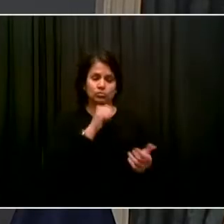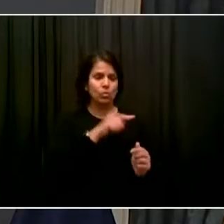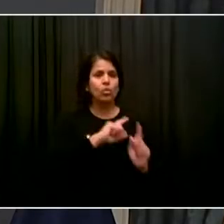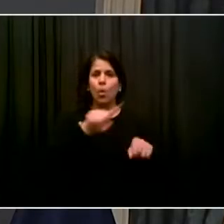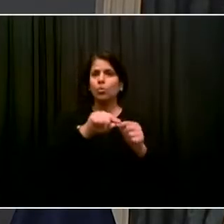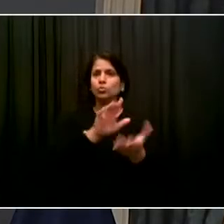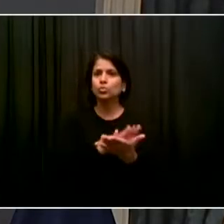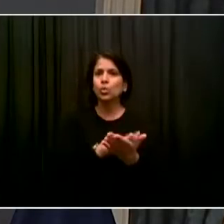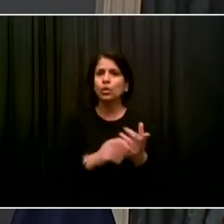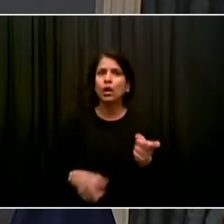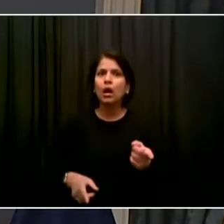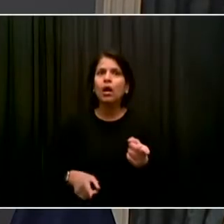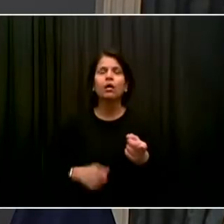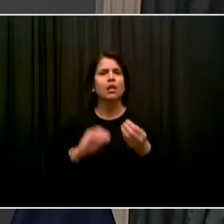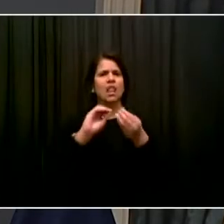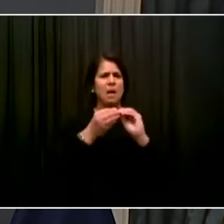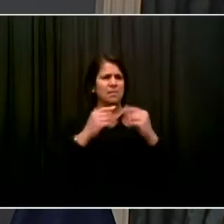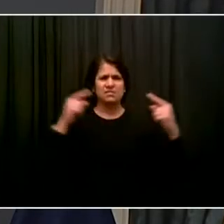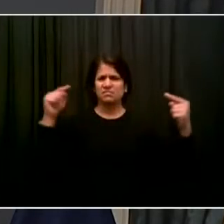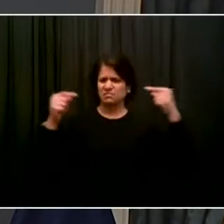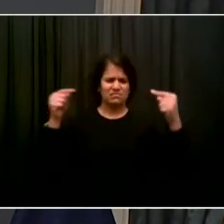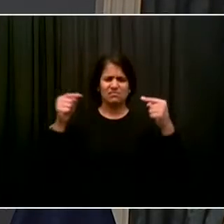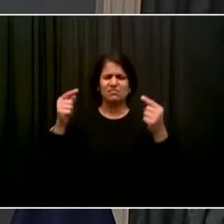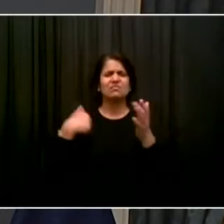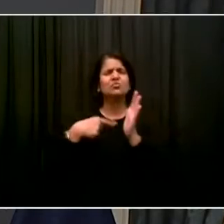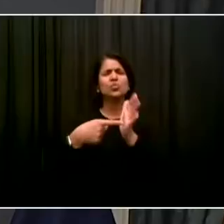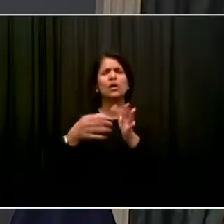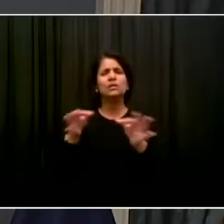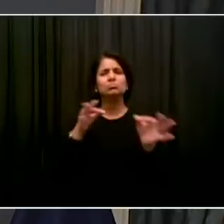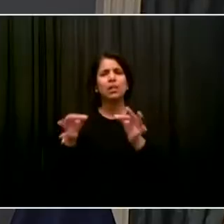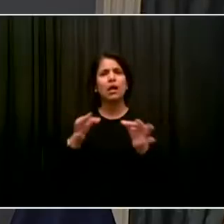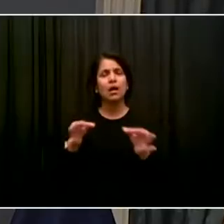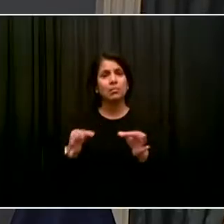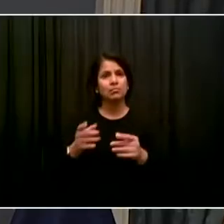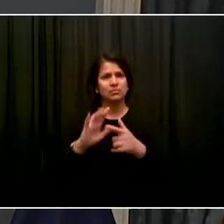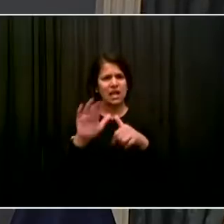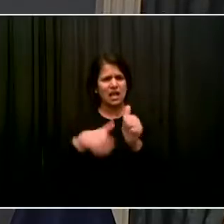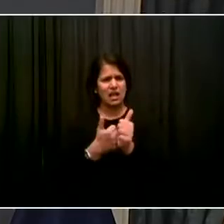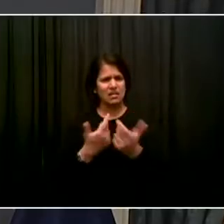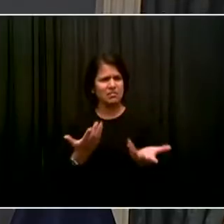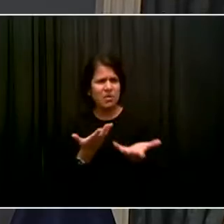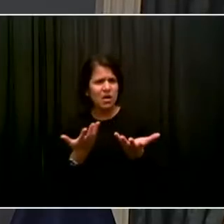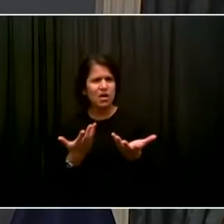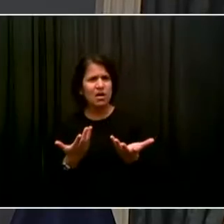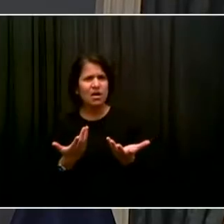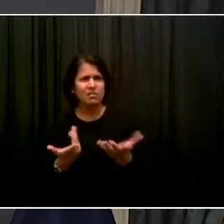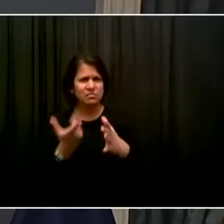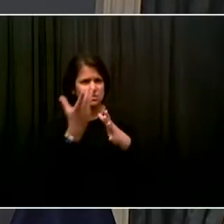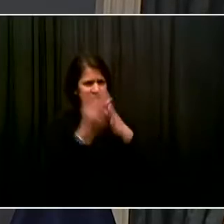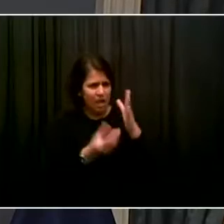SUGGESTS ABOUT 200,000 KS IDARE NOT GOING TO SCHOOL. HOW DO YOU PUT THAT NUMBER INTO